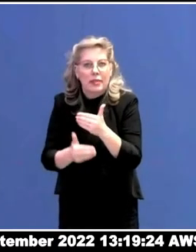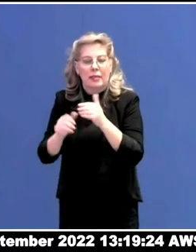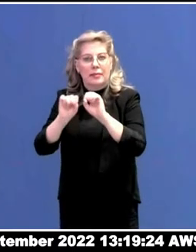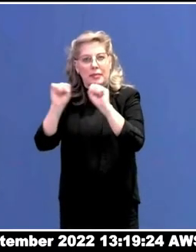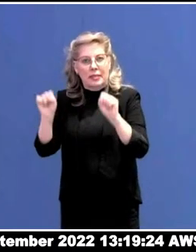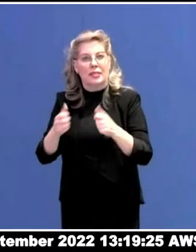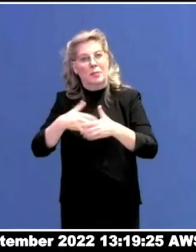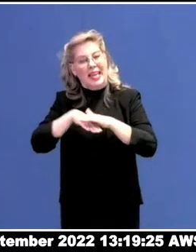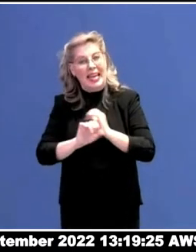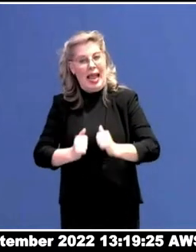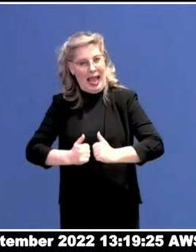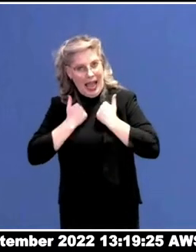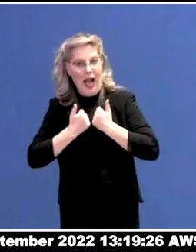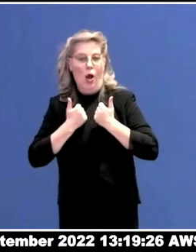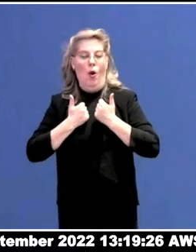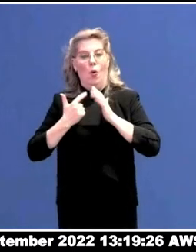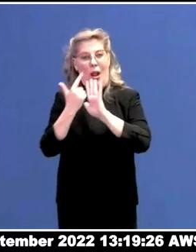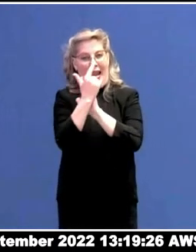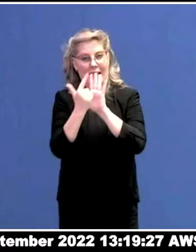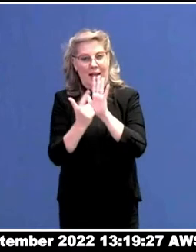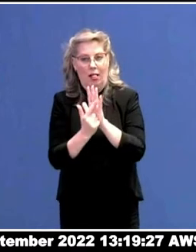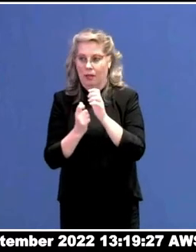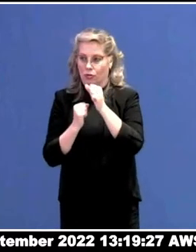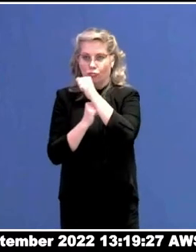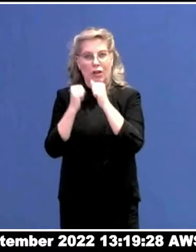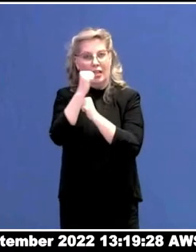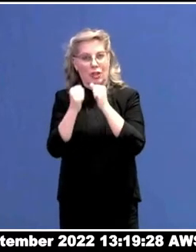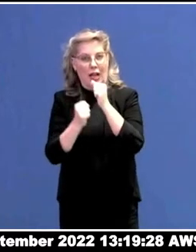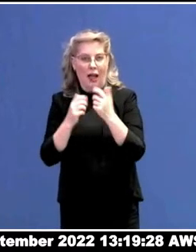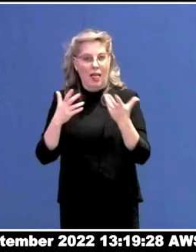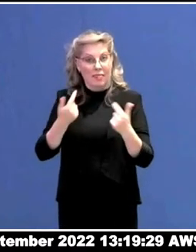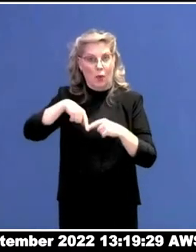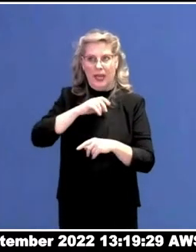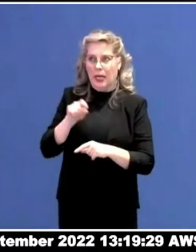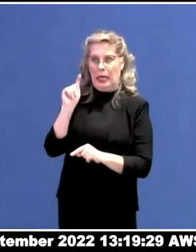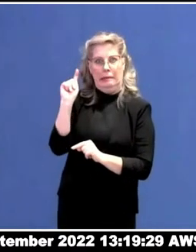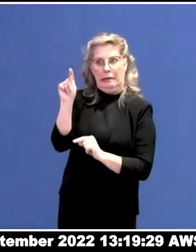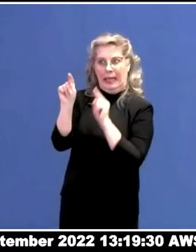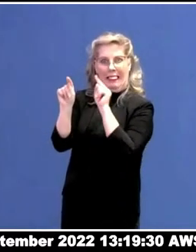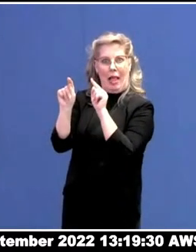political structure that gives us a lead as to what we might do in order to address the